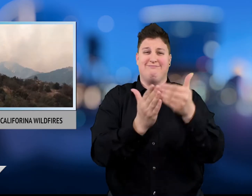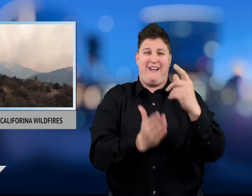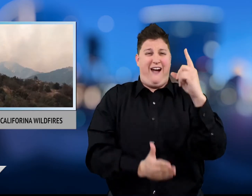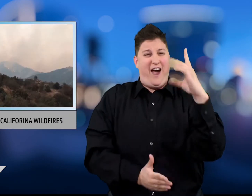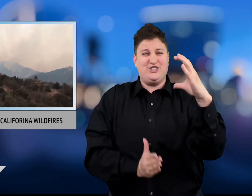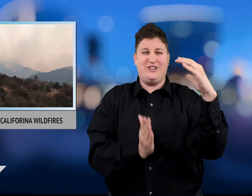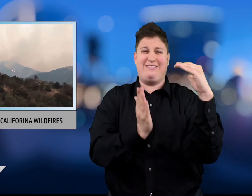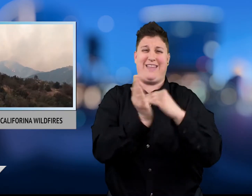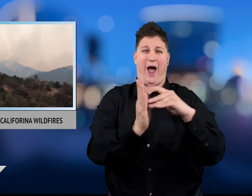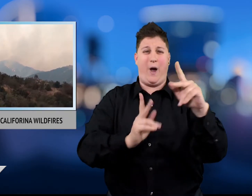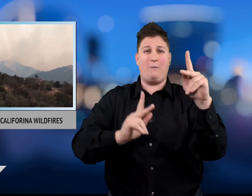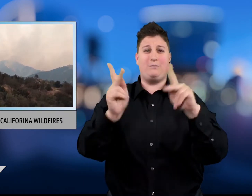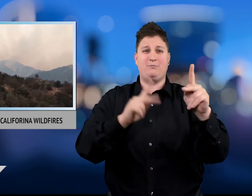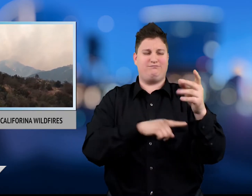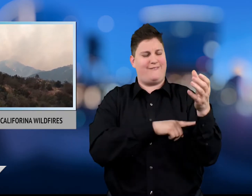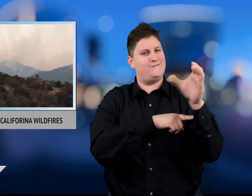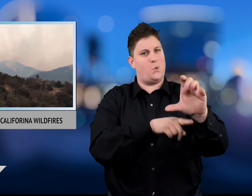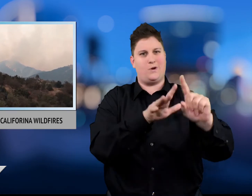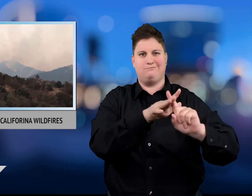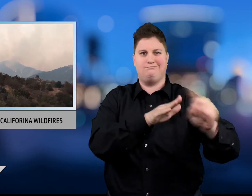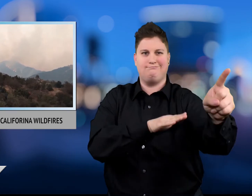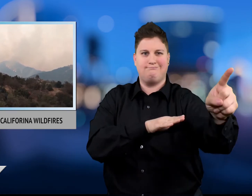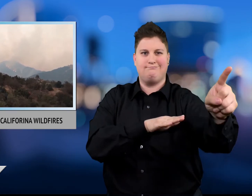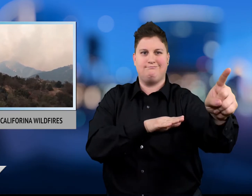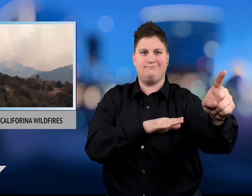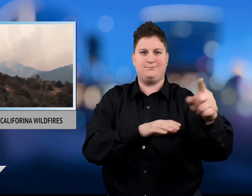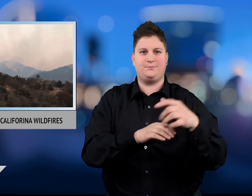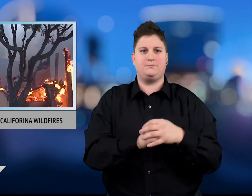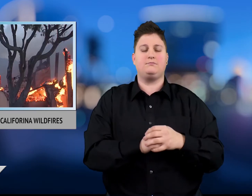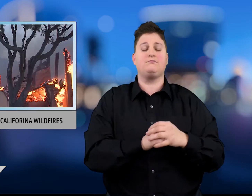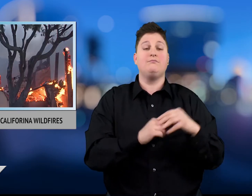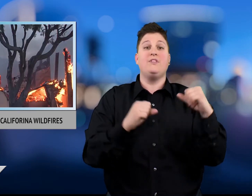and nearly 100,000 people have been forced to evacuate.